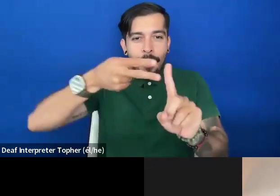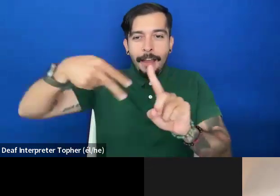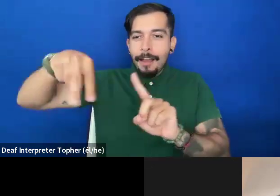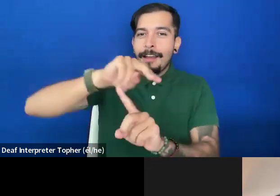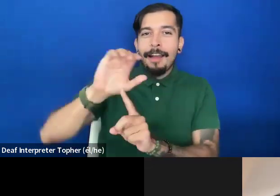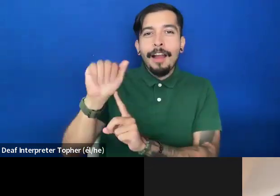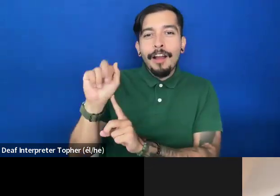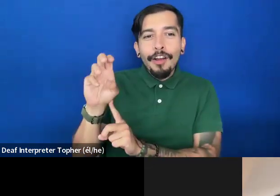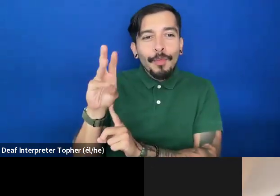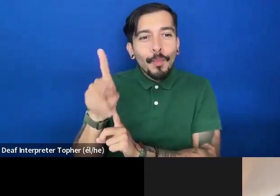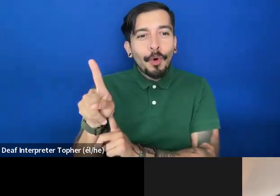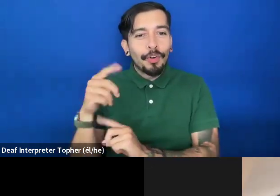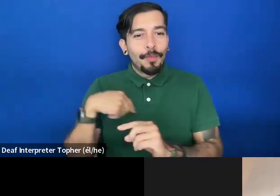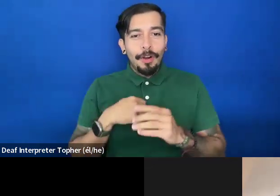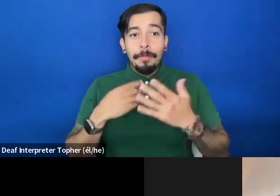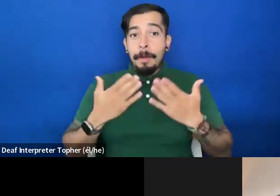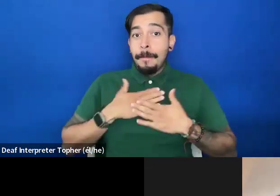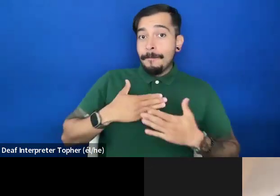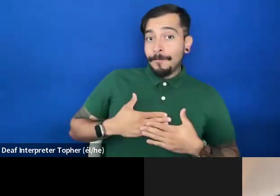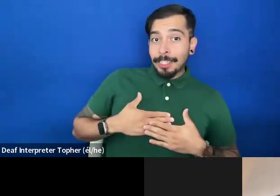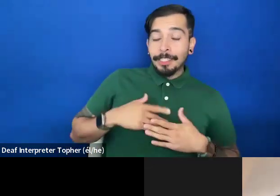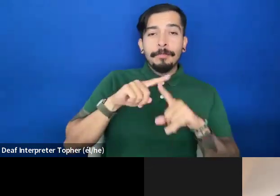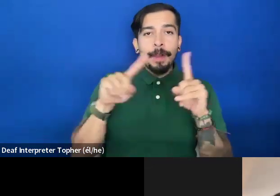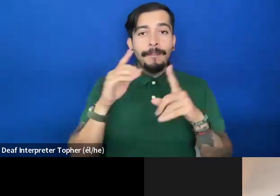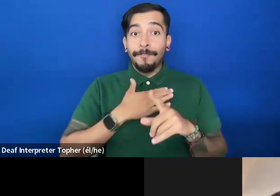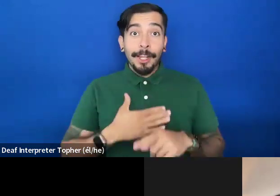and oppression is so different.